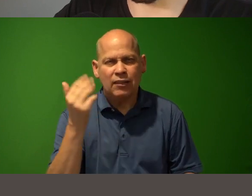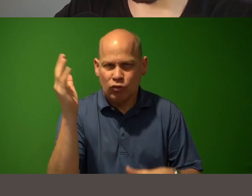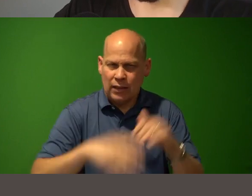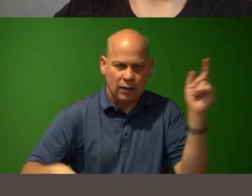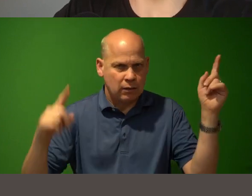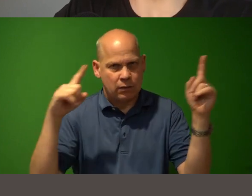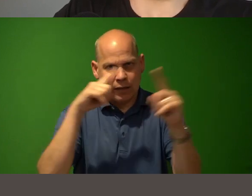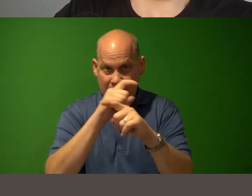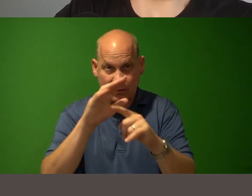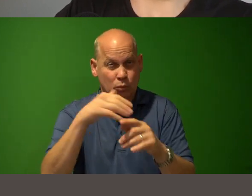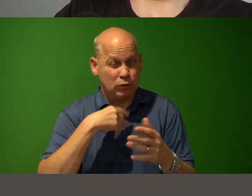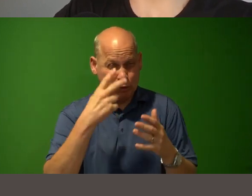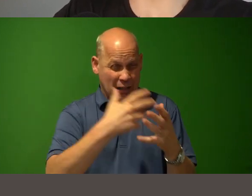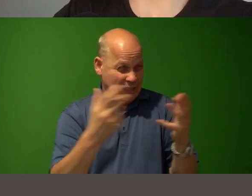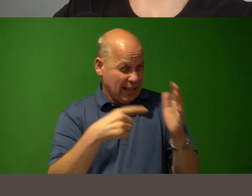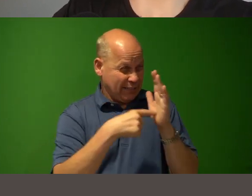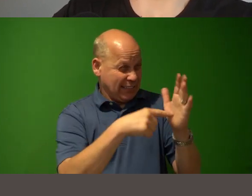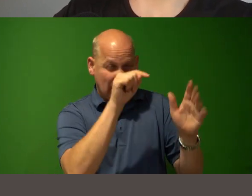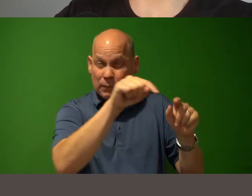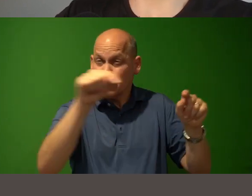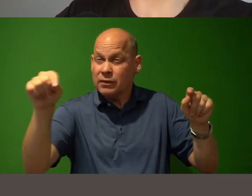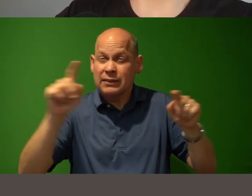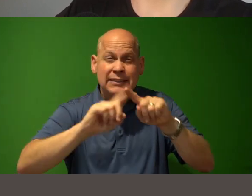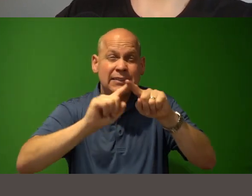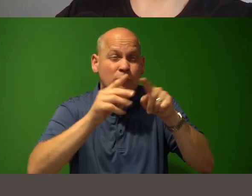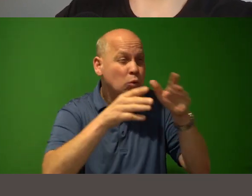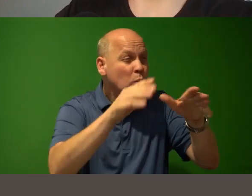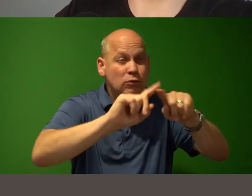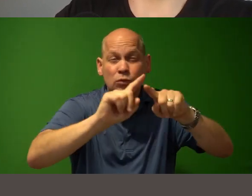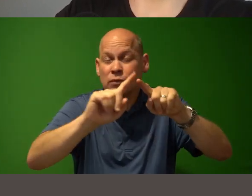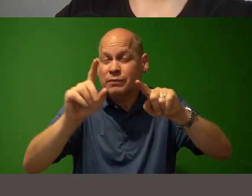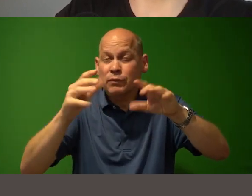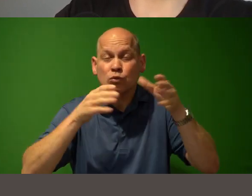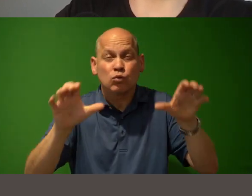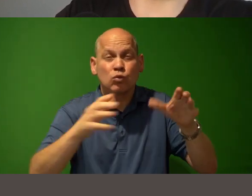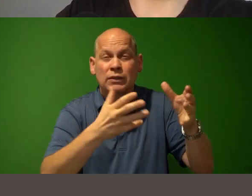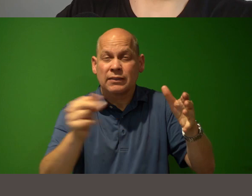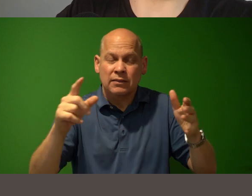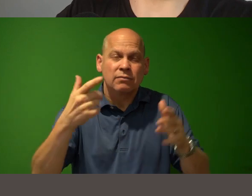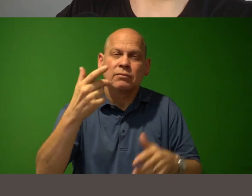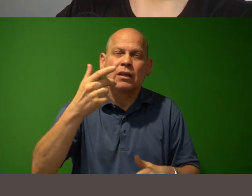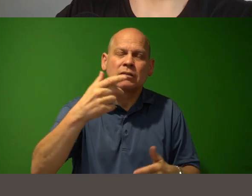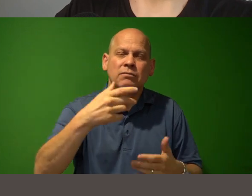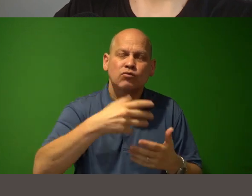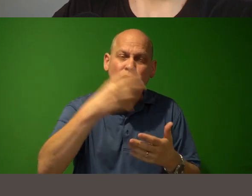We saw a lot of examples and all sorts of different ways of doing them all those six fundamentals.